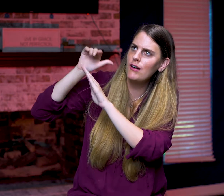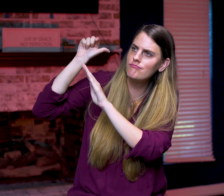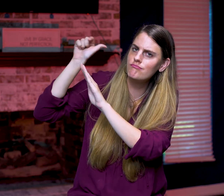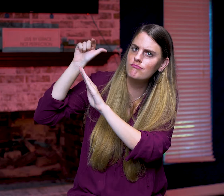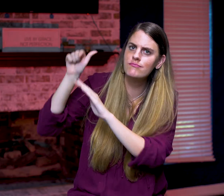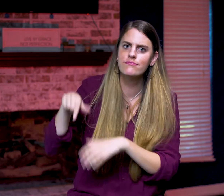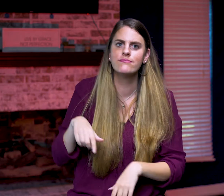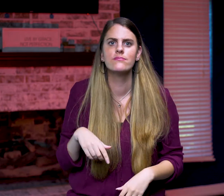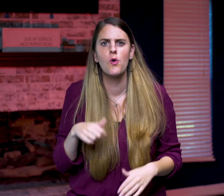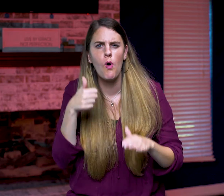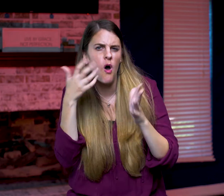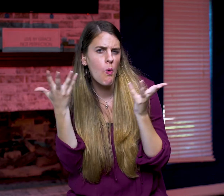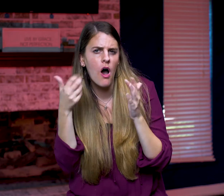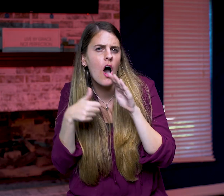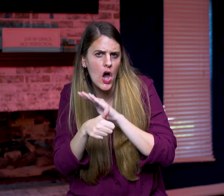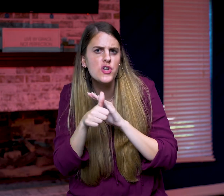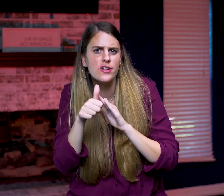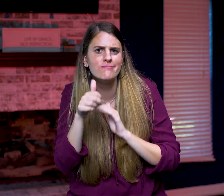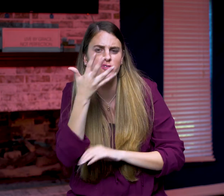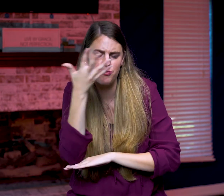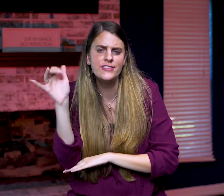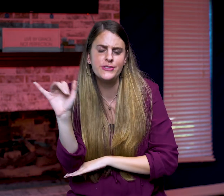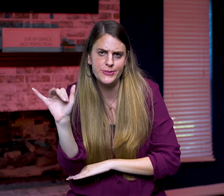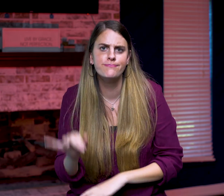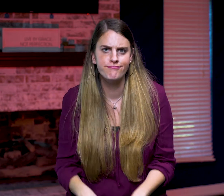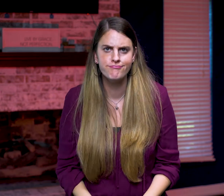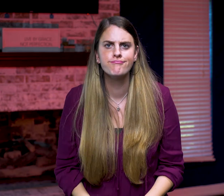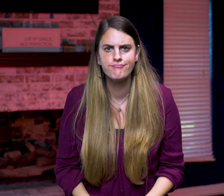or mountaintops or under distinct trees.